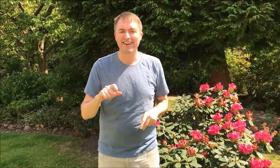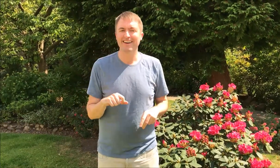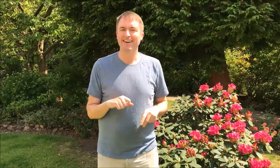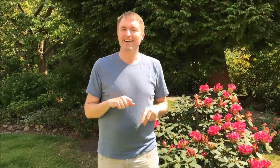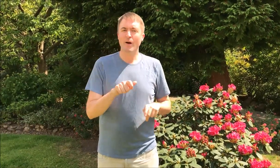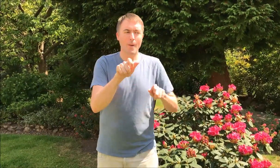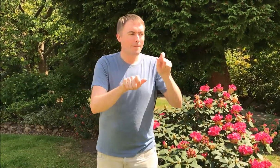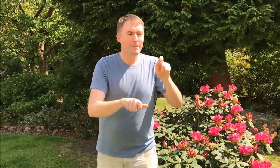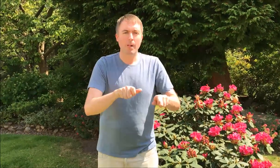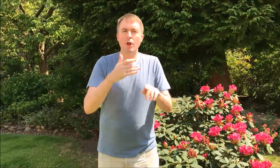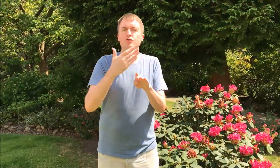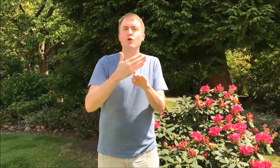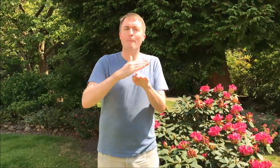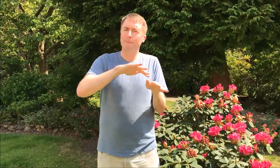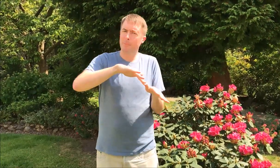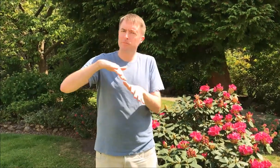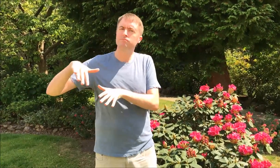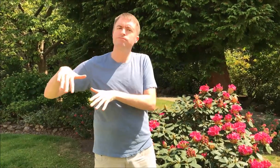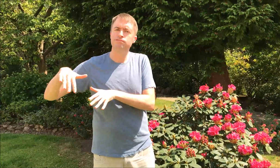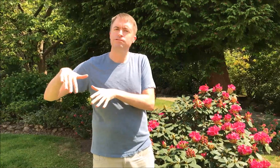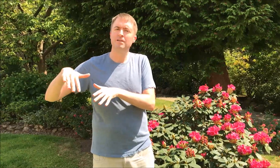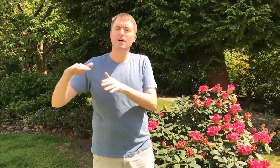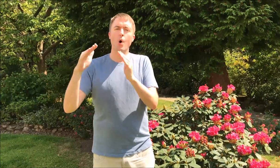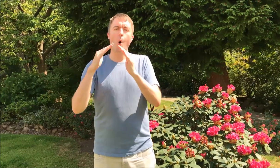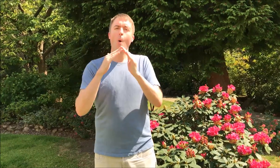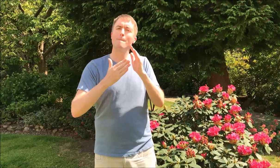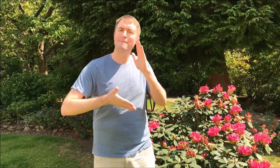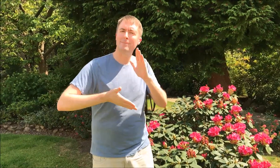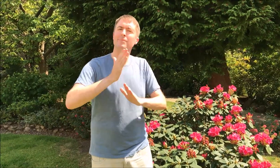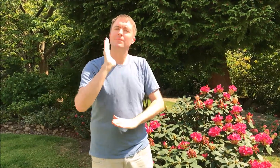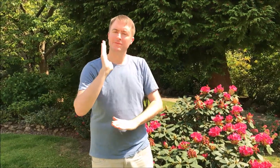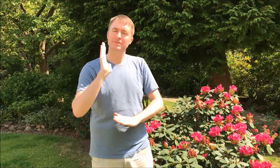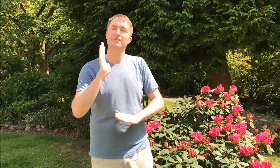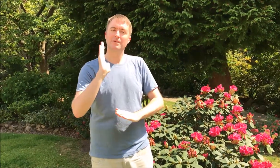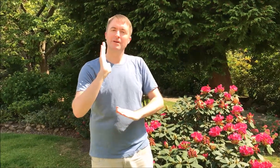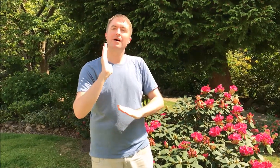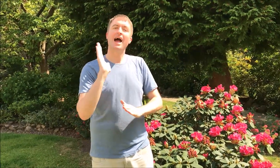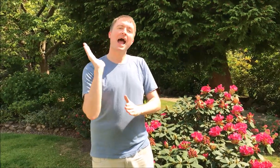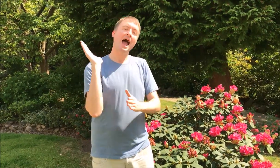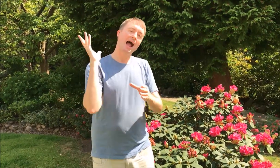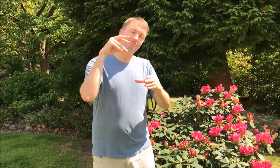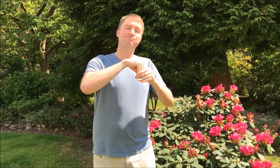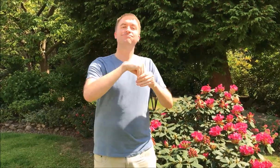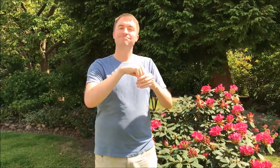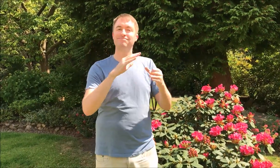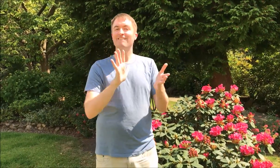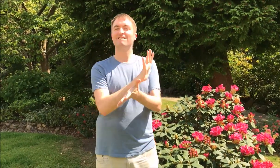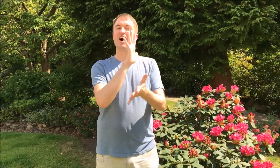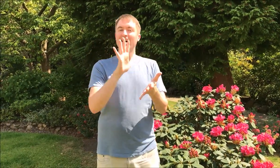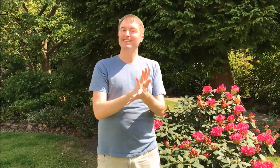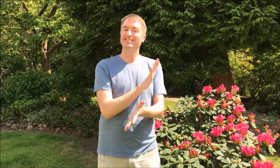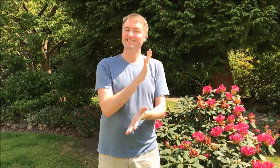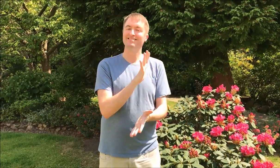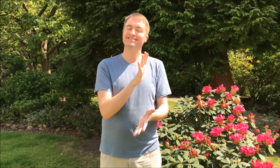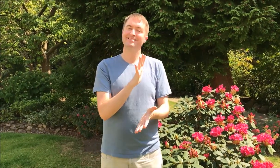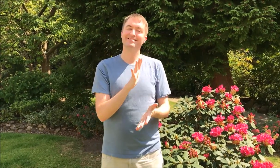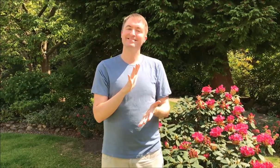people left their jobs and houses to join the fun: